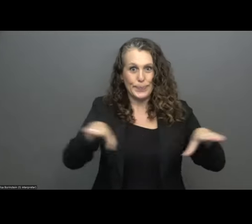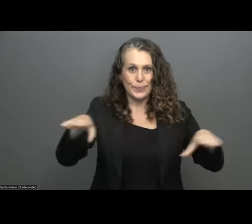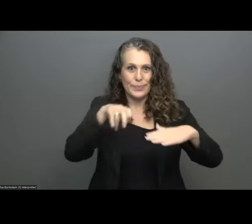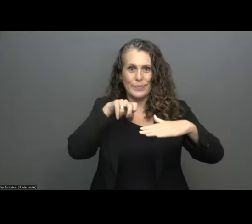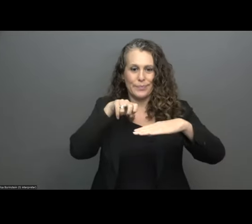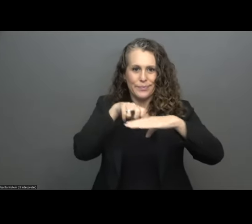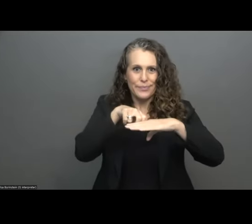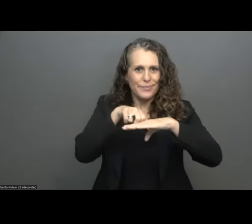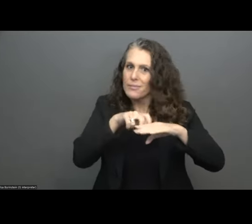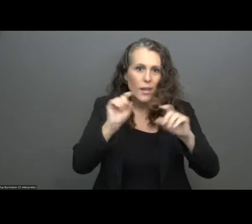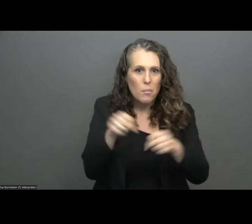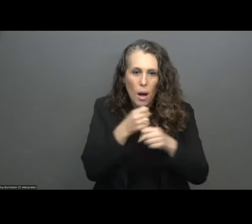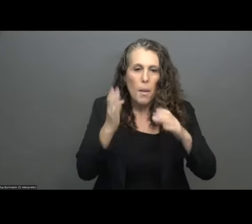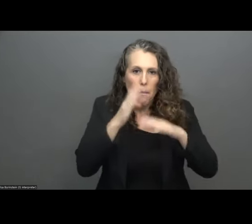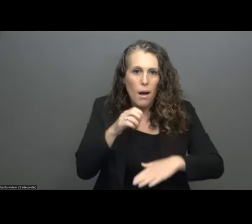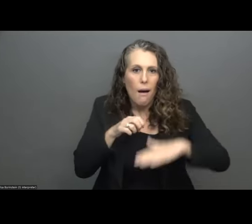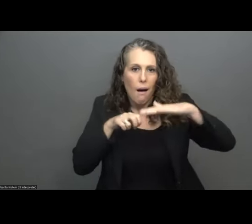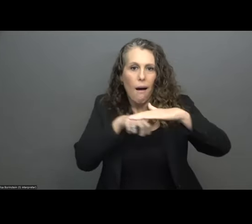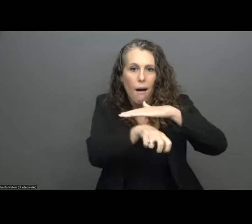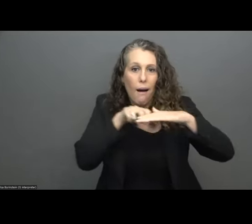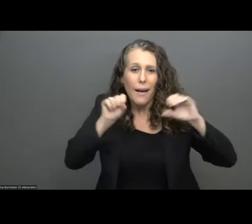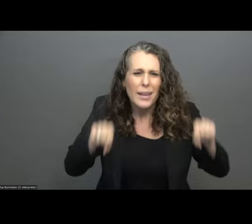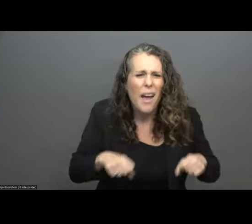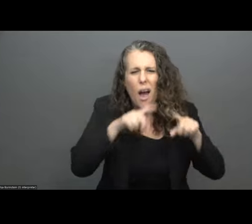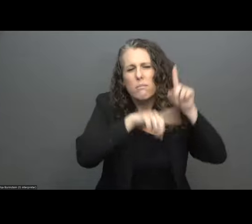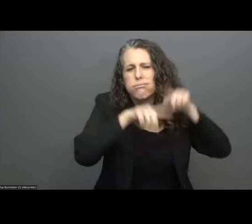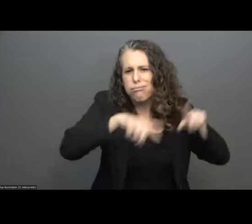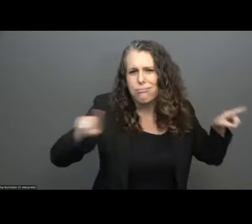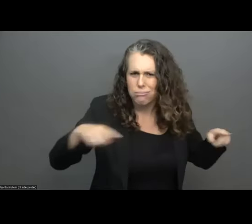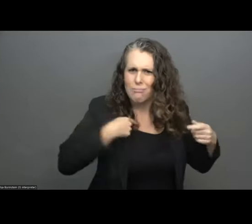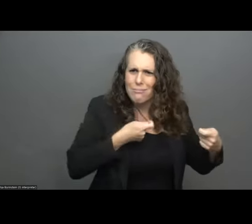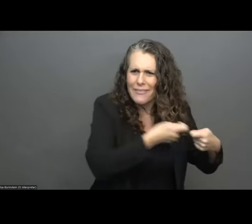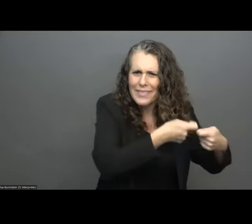09:47:02 technologies with this, where there is a need, how we actually do this is through